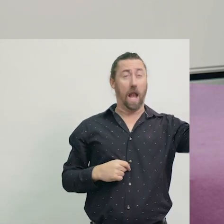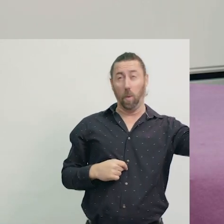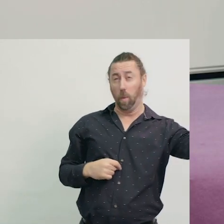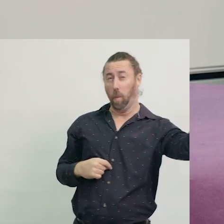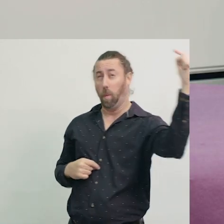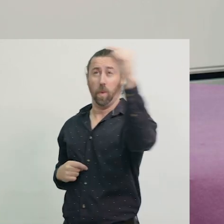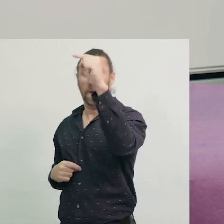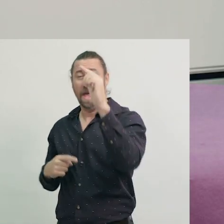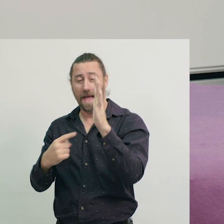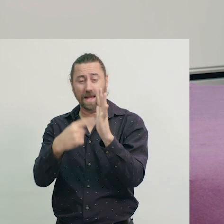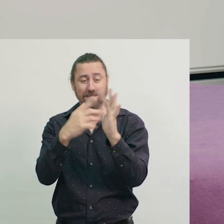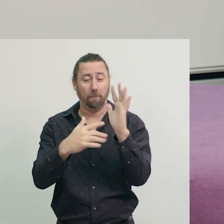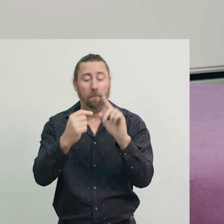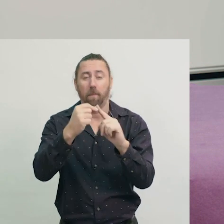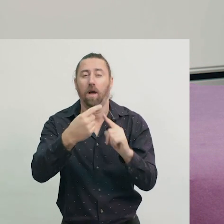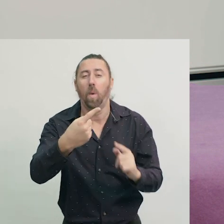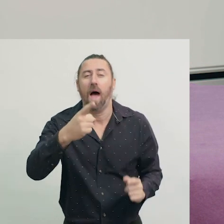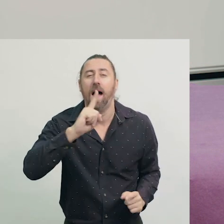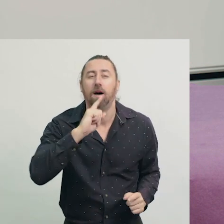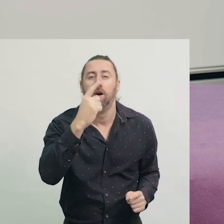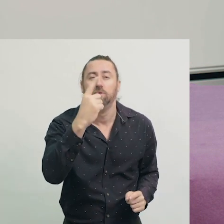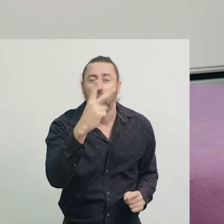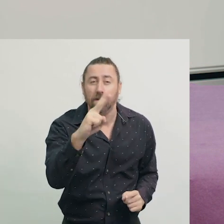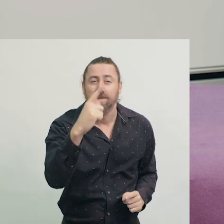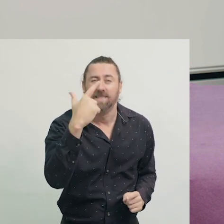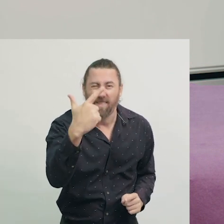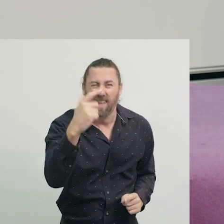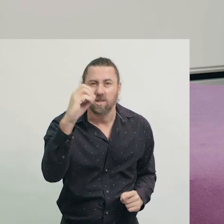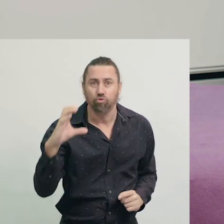can be as high as 127 degrees Celsius.